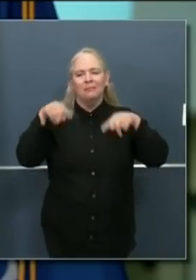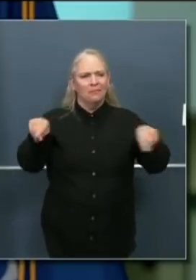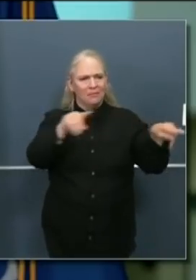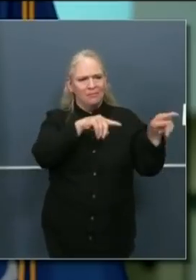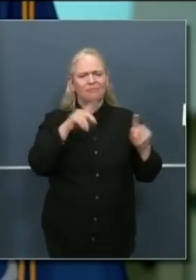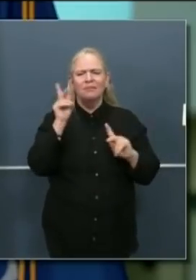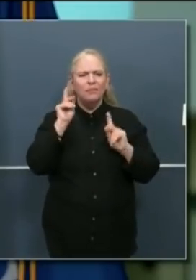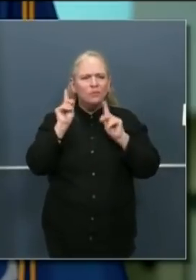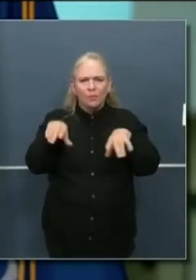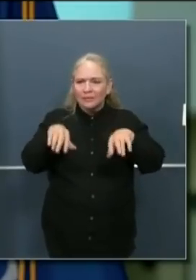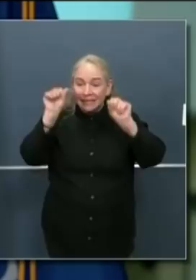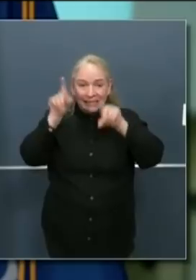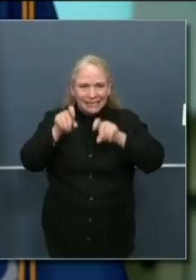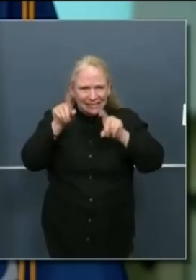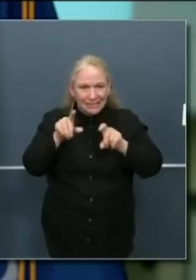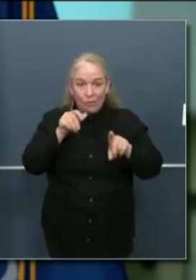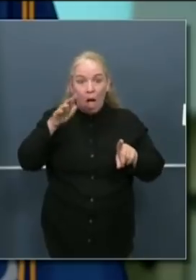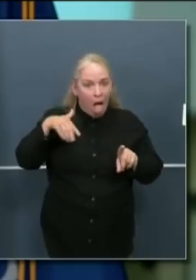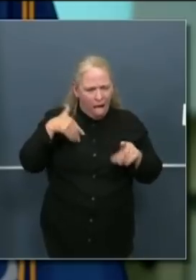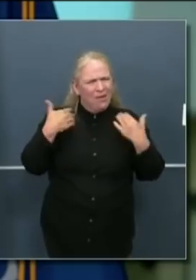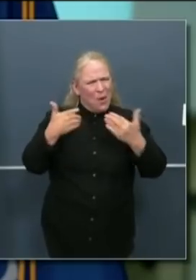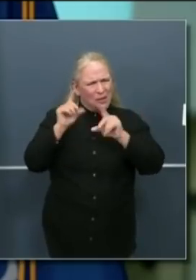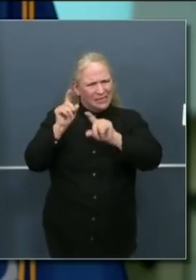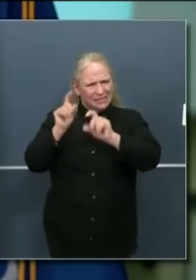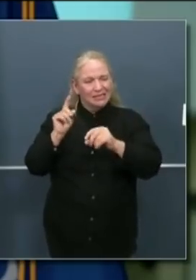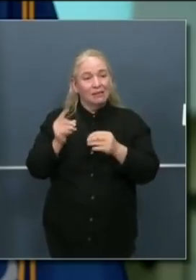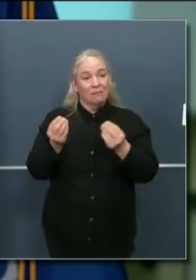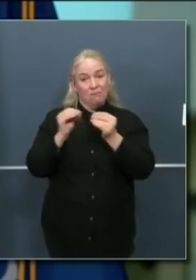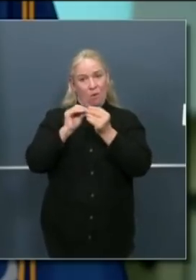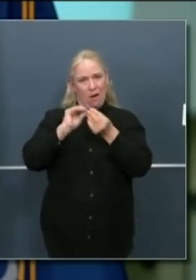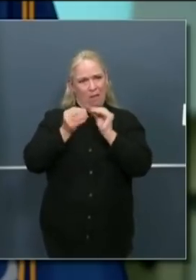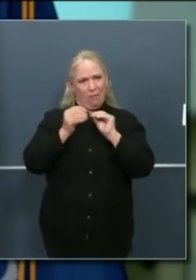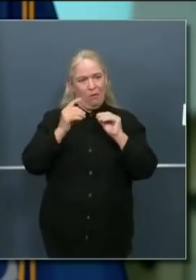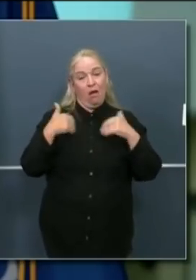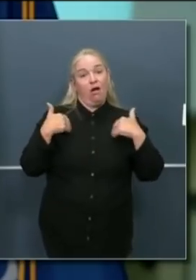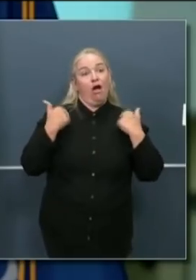QUESTION IS THE COHORT OF INDIVIDUALS NOW THAT ARE BEING